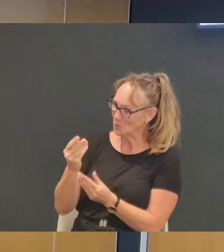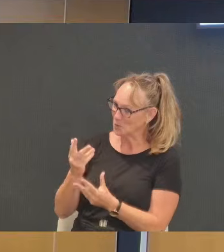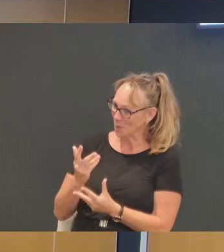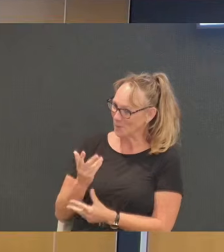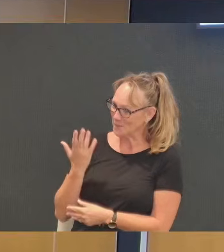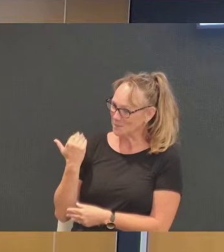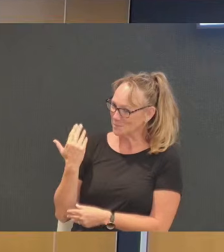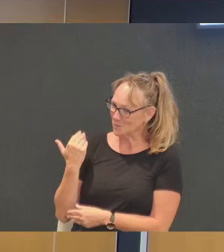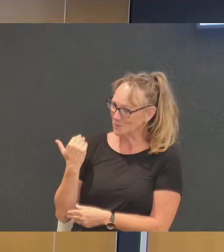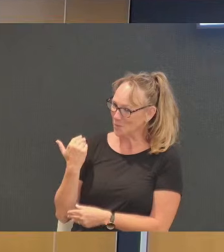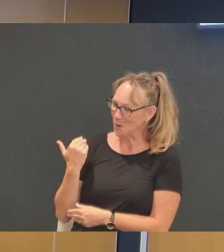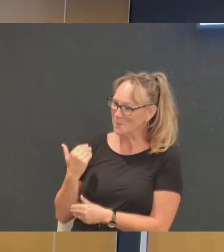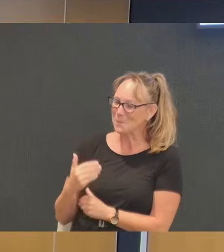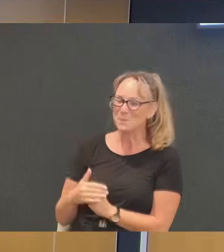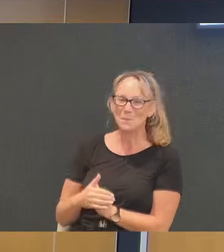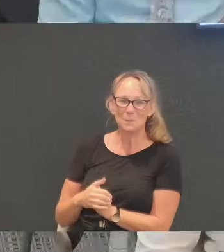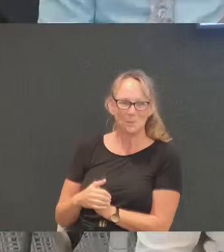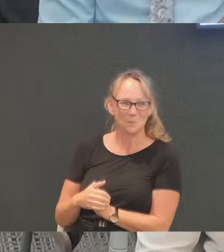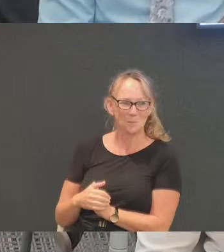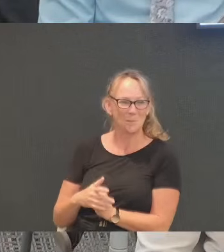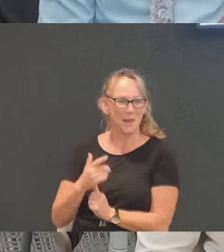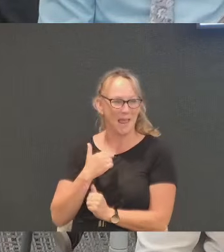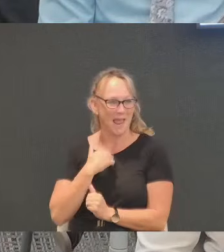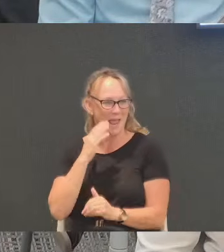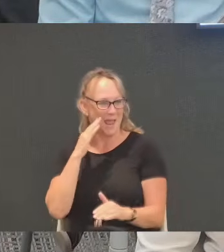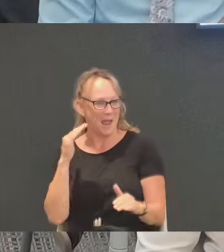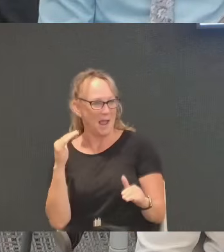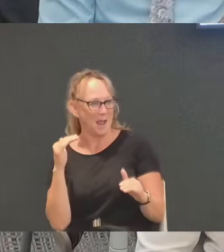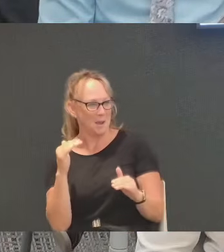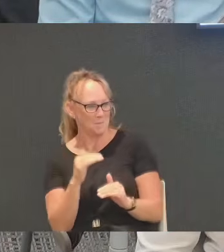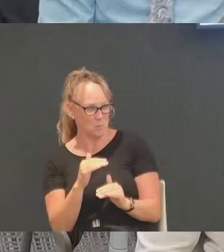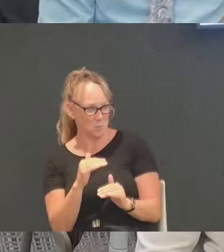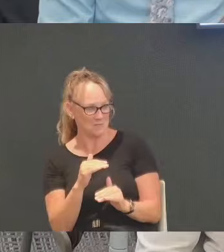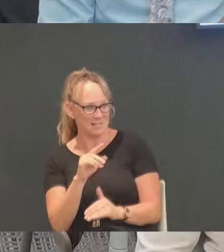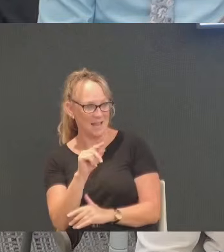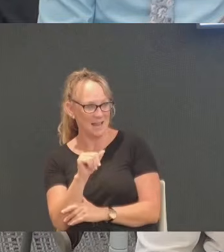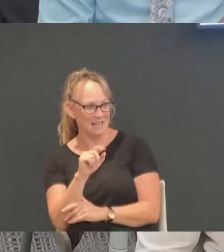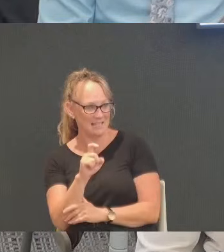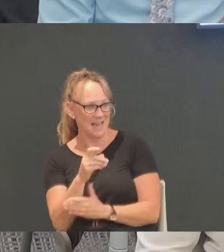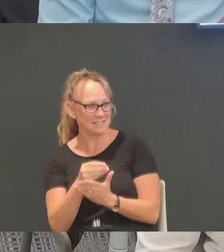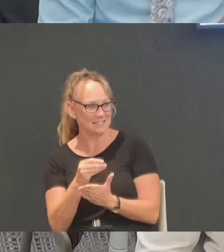right. And I always like to remind folks that this tax budget in no way is a recommendation on policy